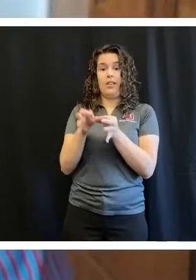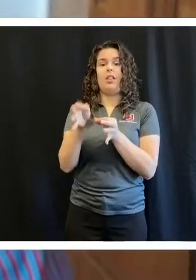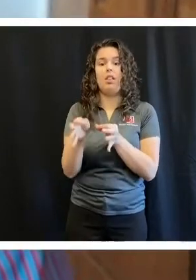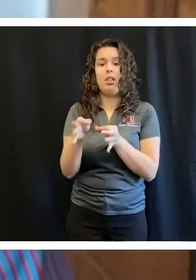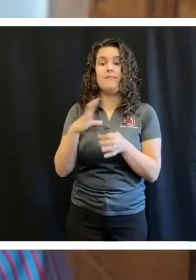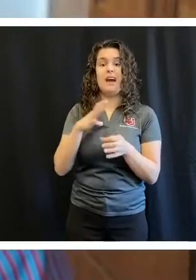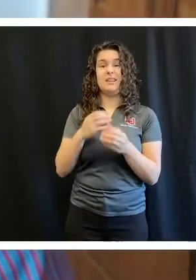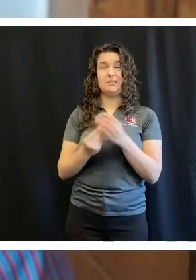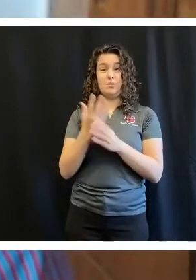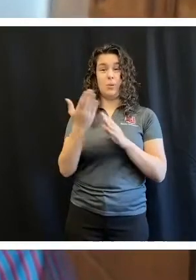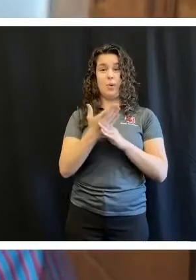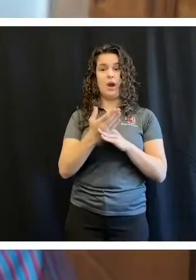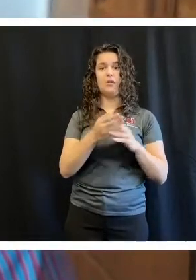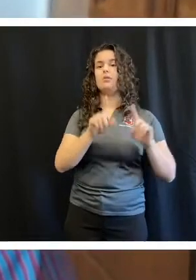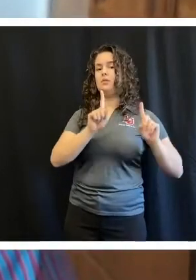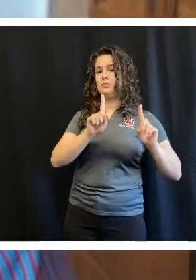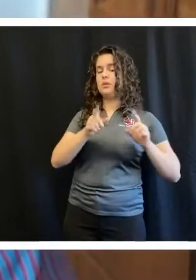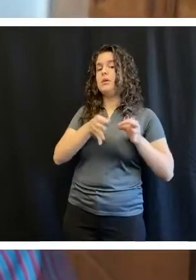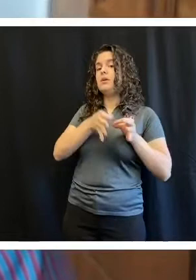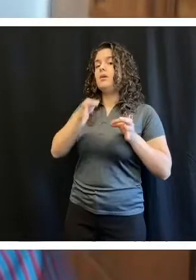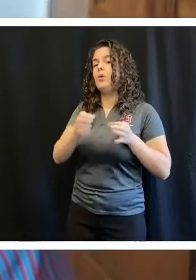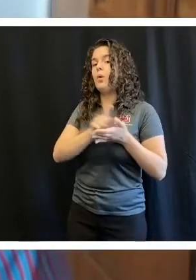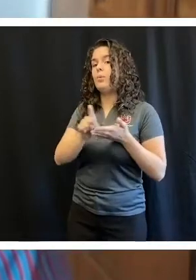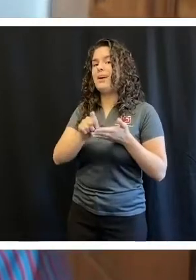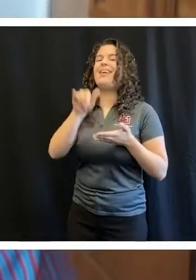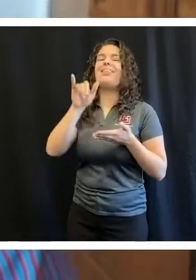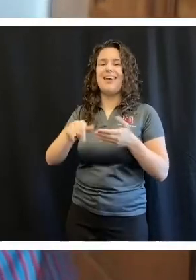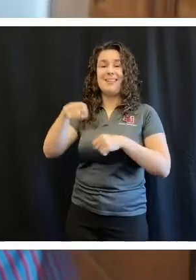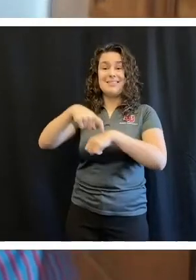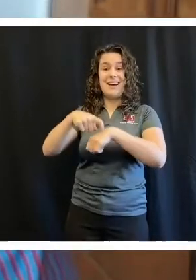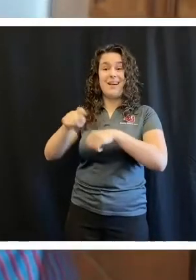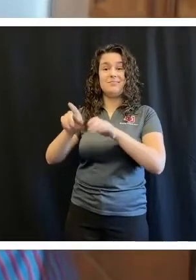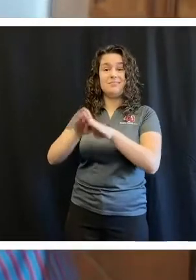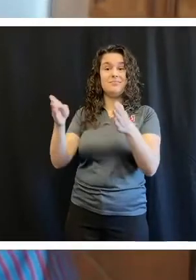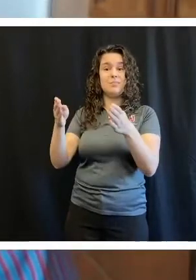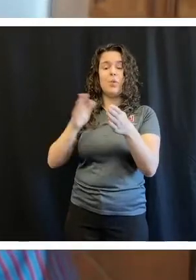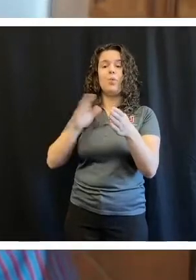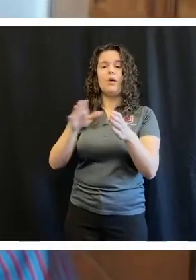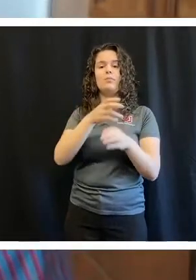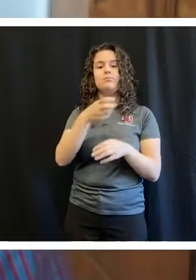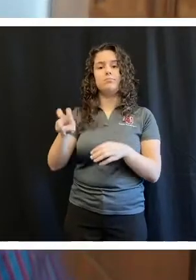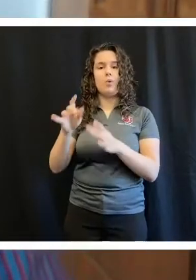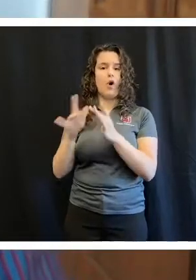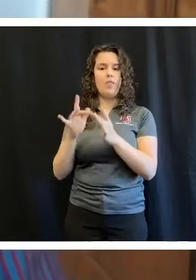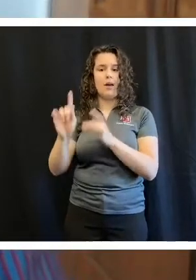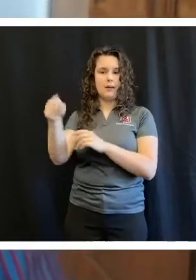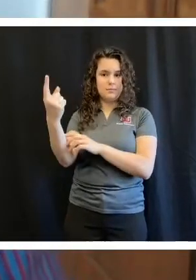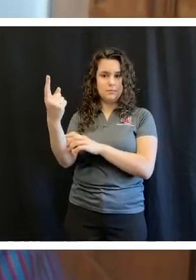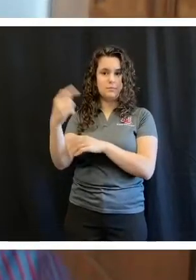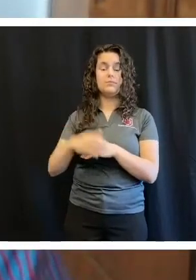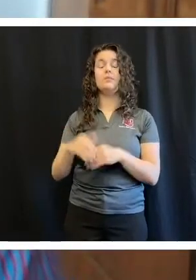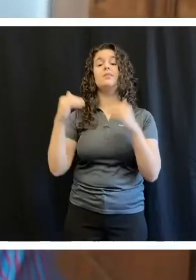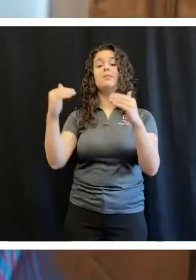moving our curriculum online at that time. And then on March 19th we made it clear that we certainly weren't gonna be able